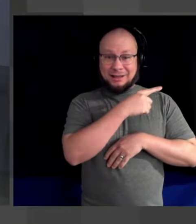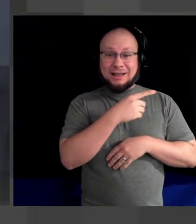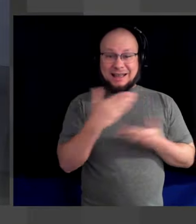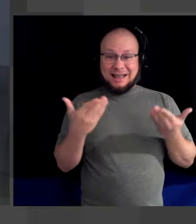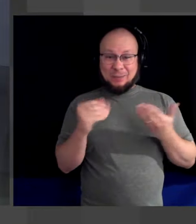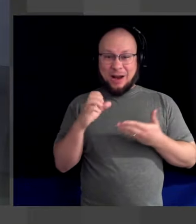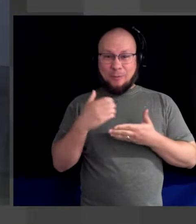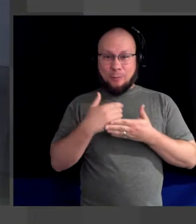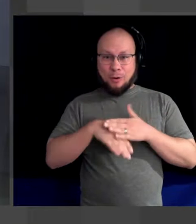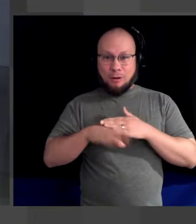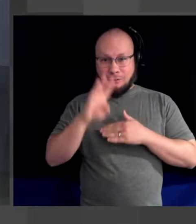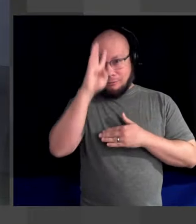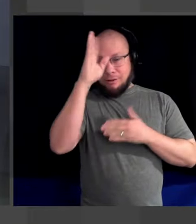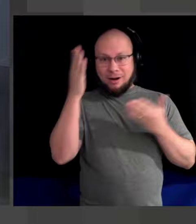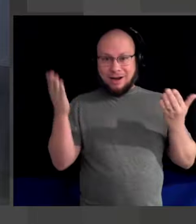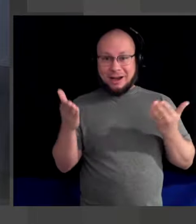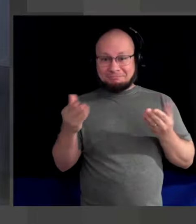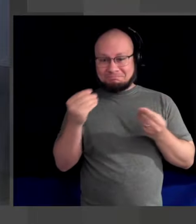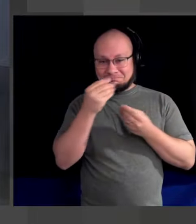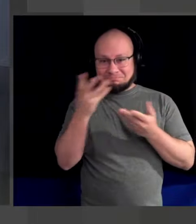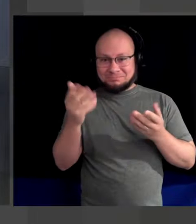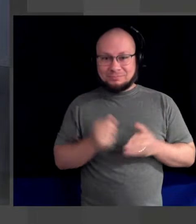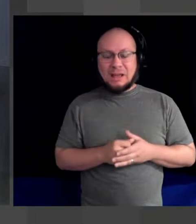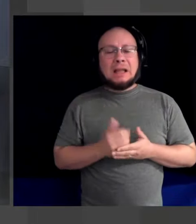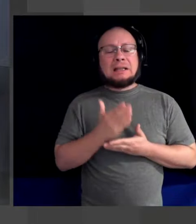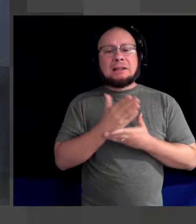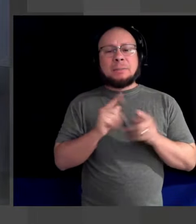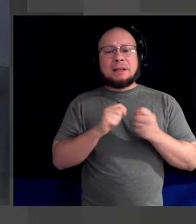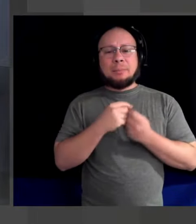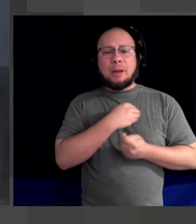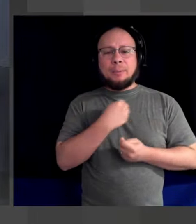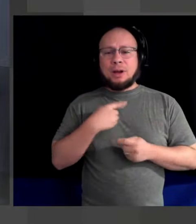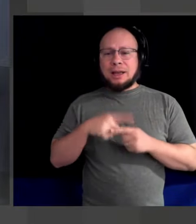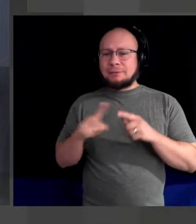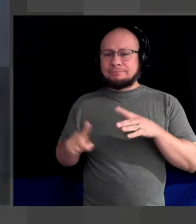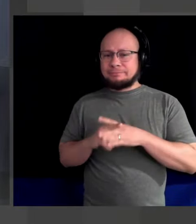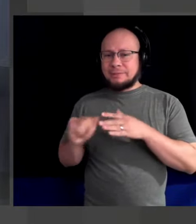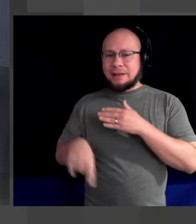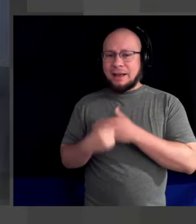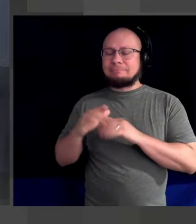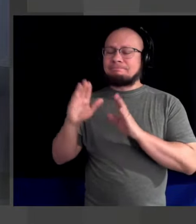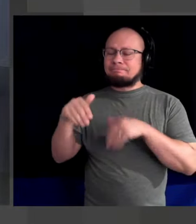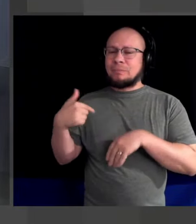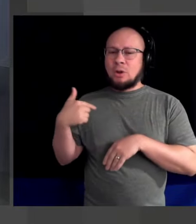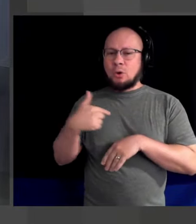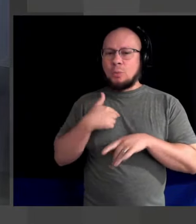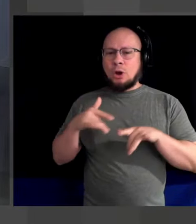BIRTHPLACE OF MINECRAFT! SOME OF OUR AMAZING TEAM MEMBERS COULDN'T BE HERE TODAY, SO WE